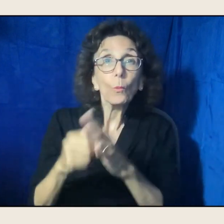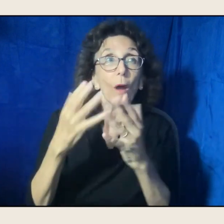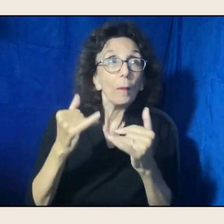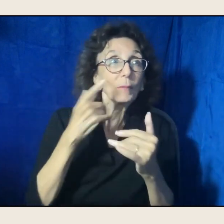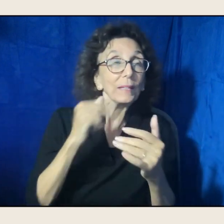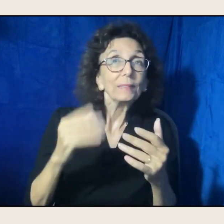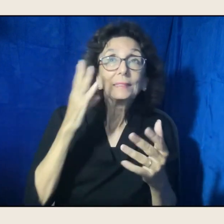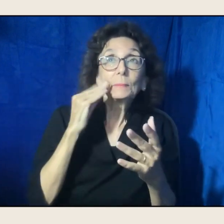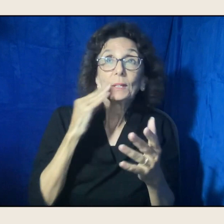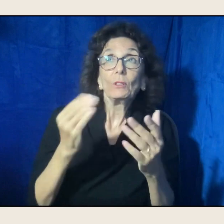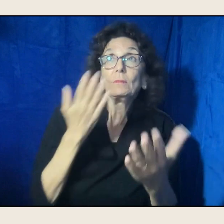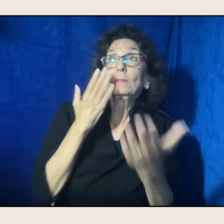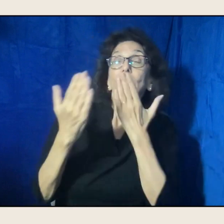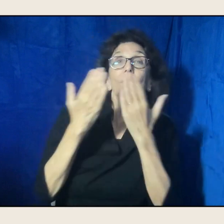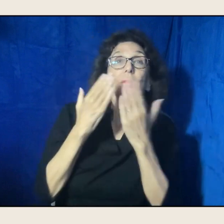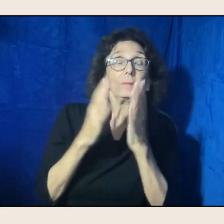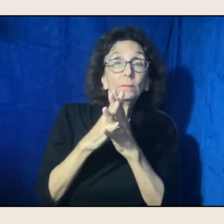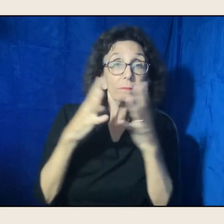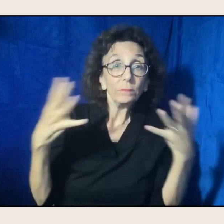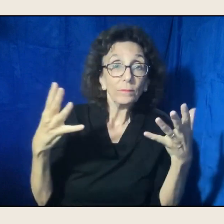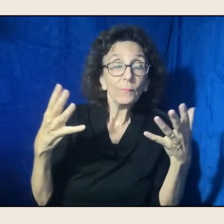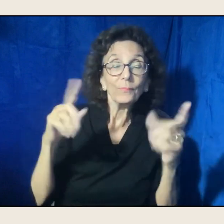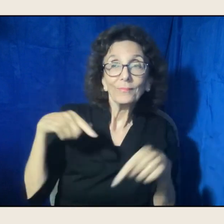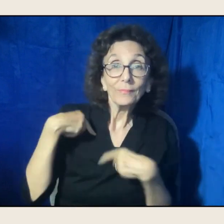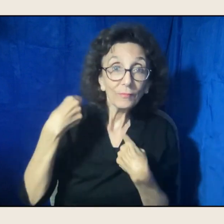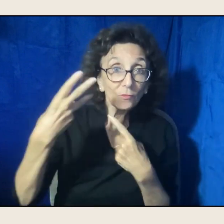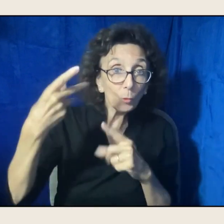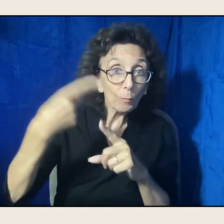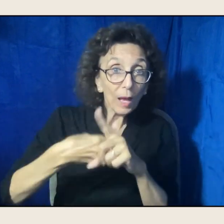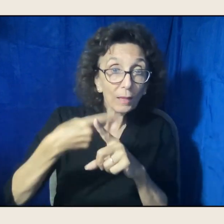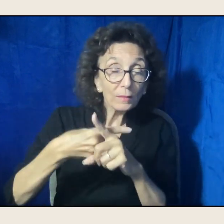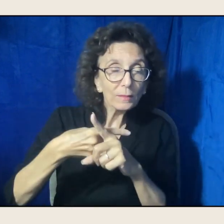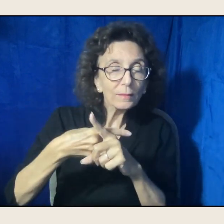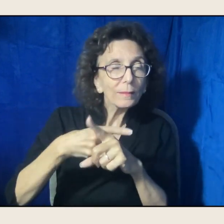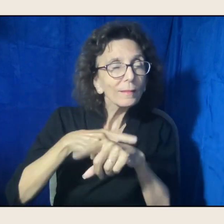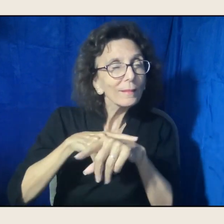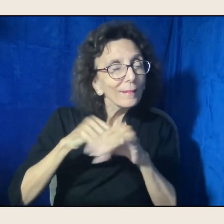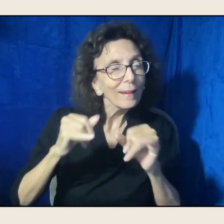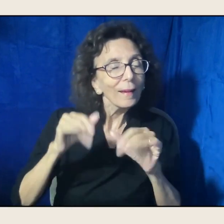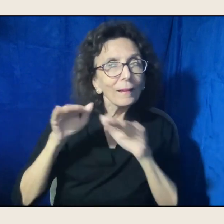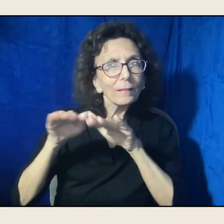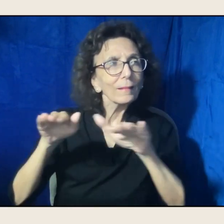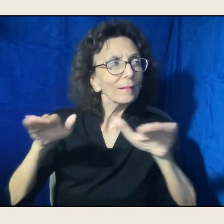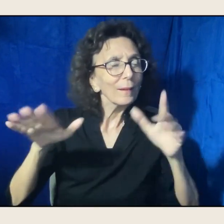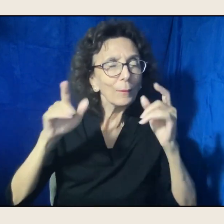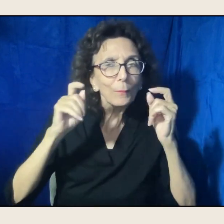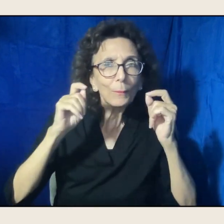In the past few months in particular, there has also been a broader collective awakening about how real and enduring these crises are.